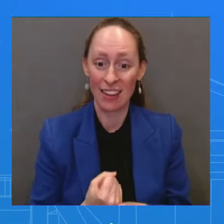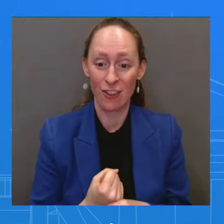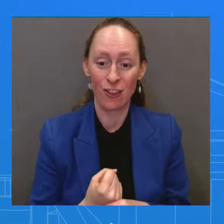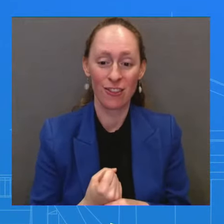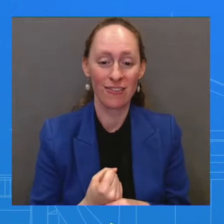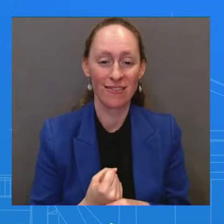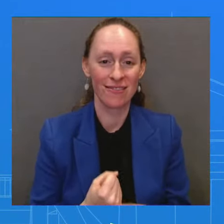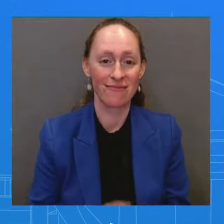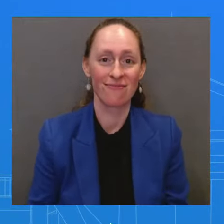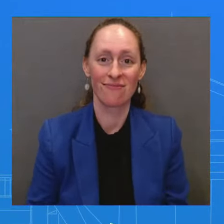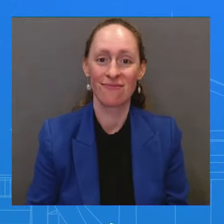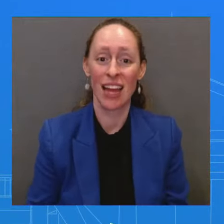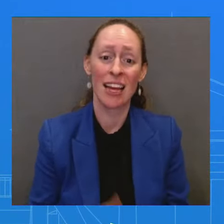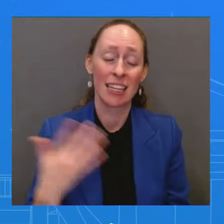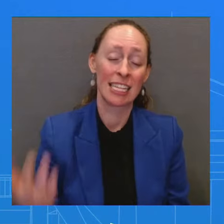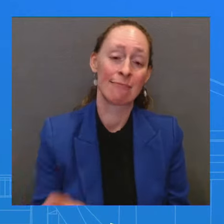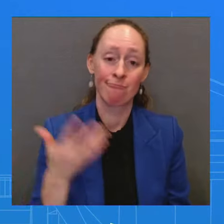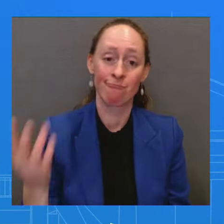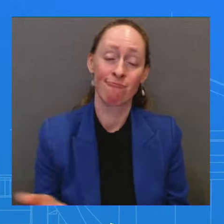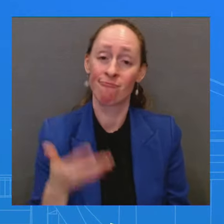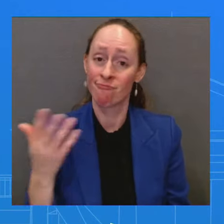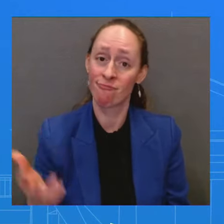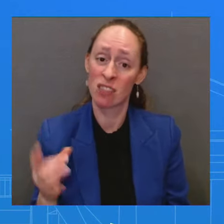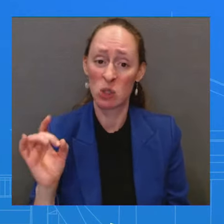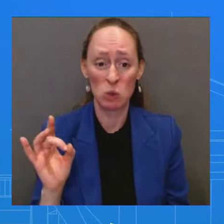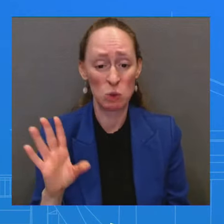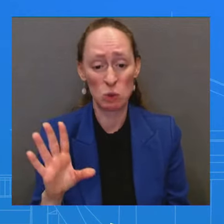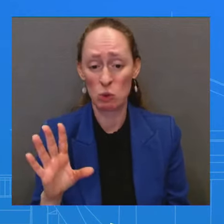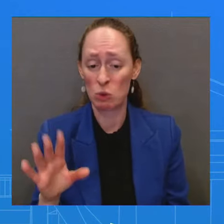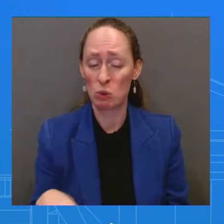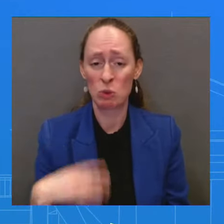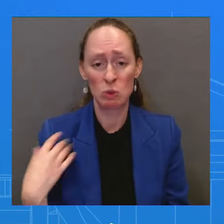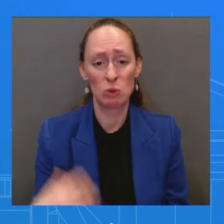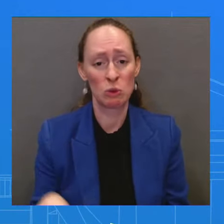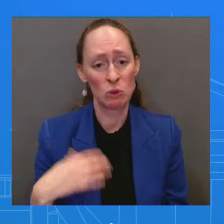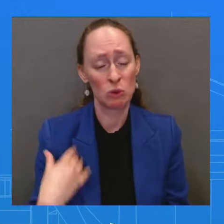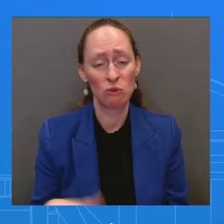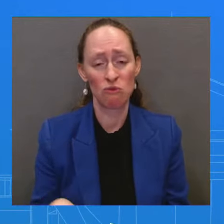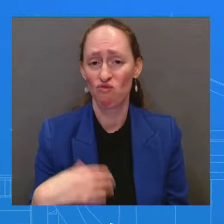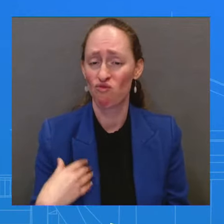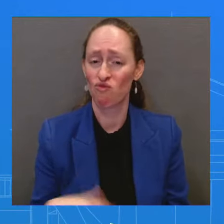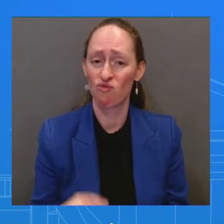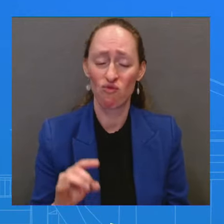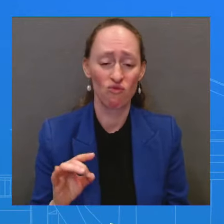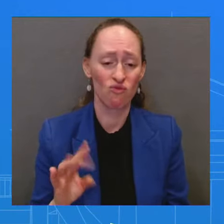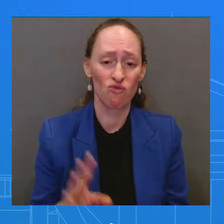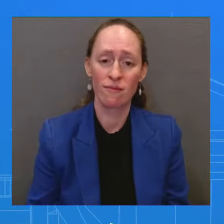unjust war that we're seeing in Ukraine by the Ru- by Russia. Go ahead, Dan.